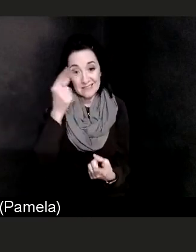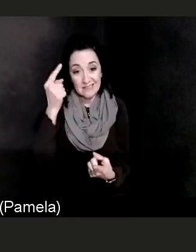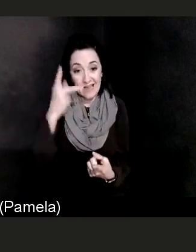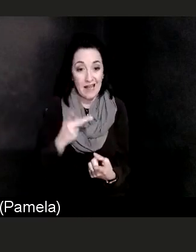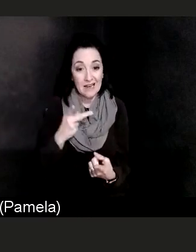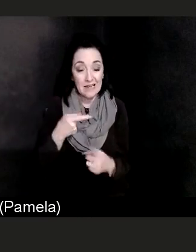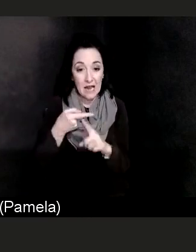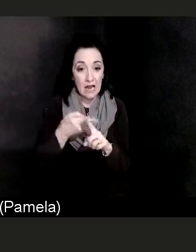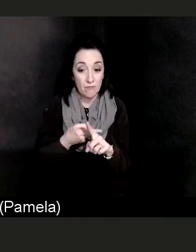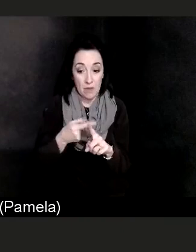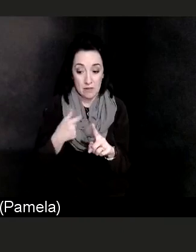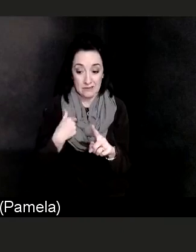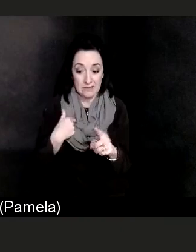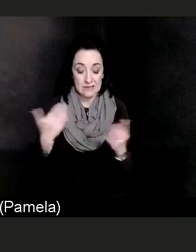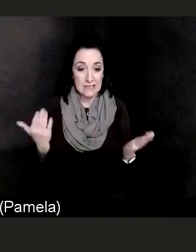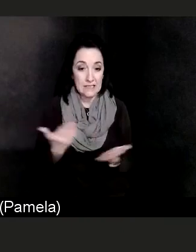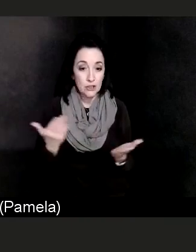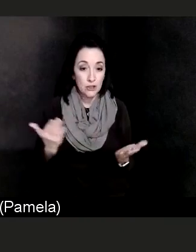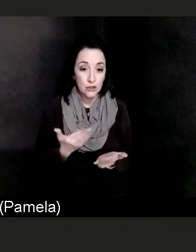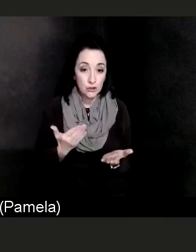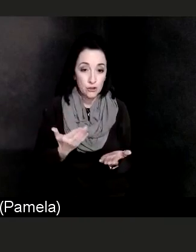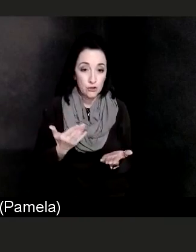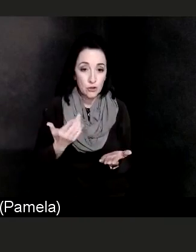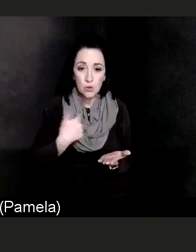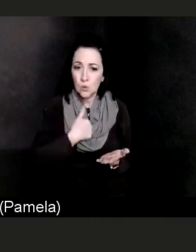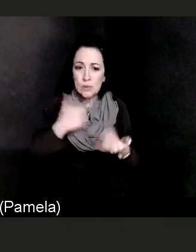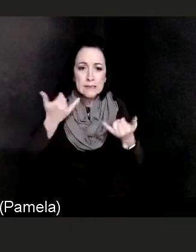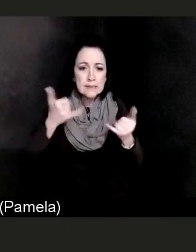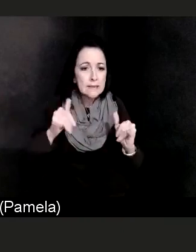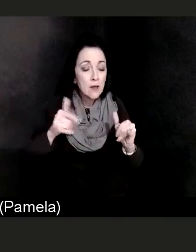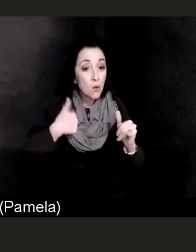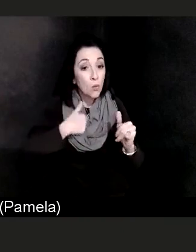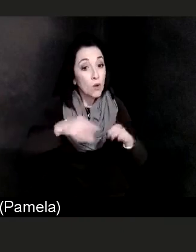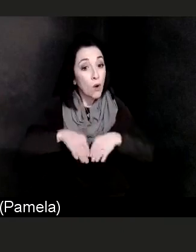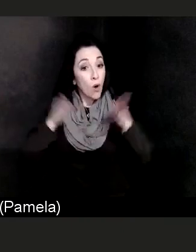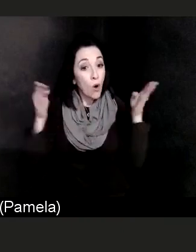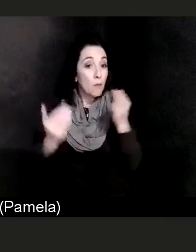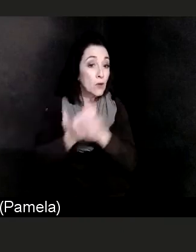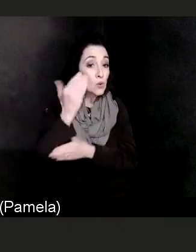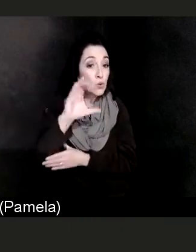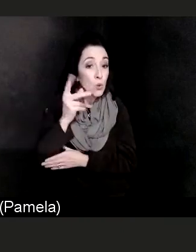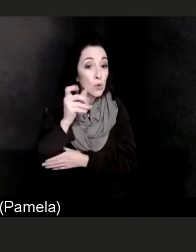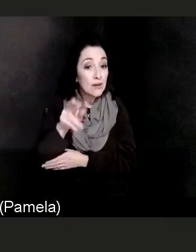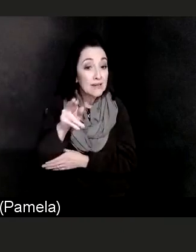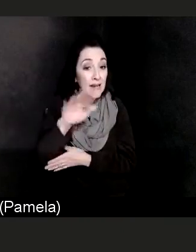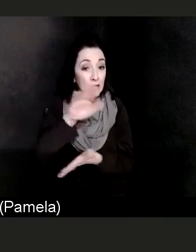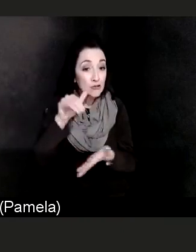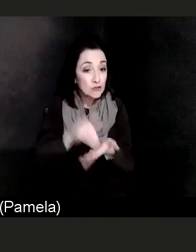we've still been able to open up a new cancer center. We still have been able to open up a new freestanding ED,